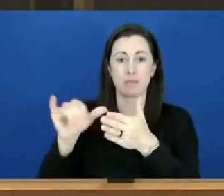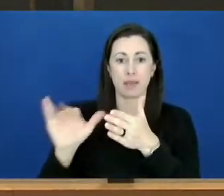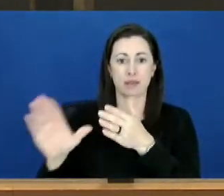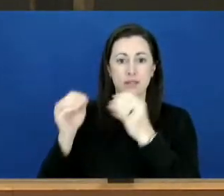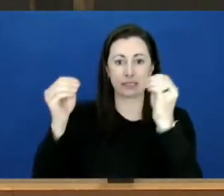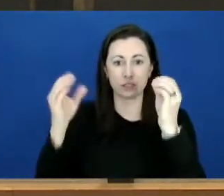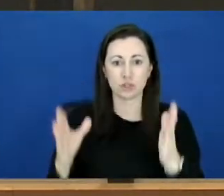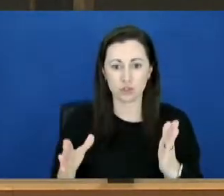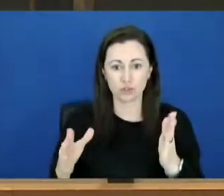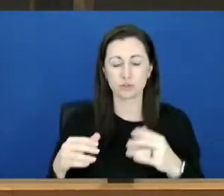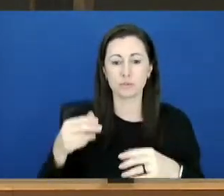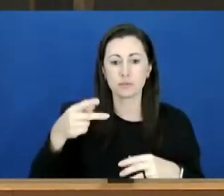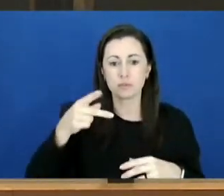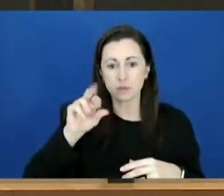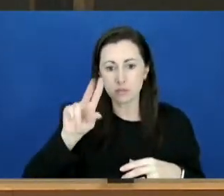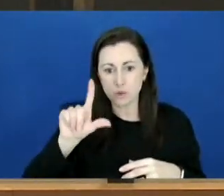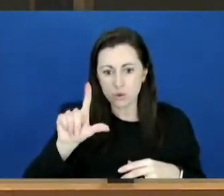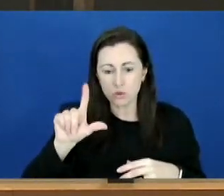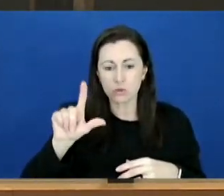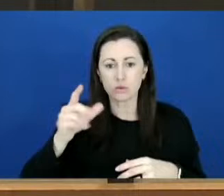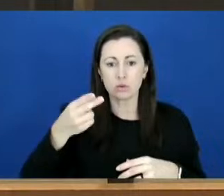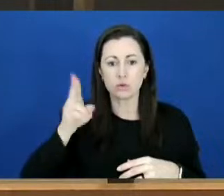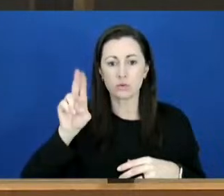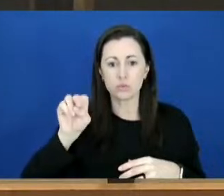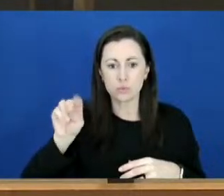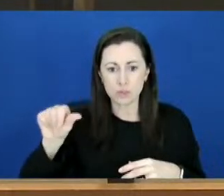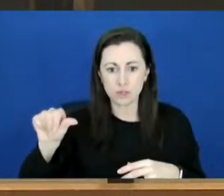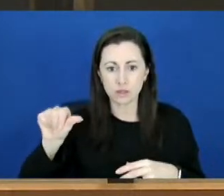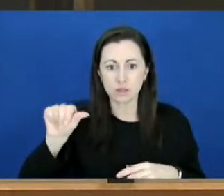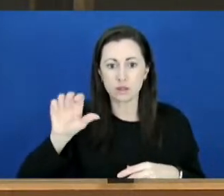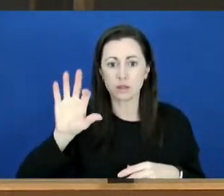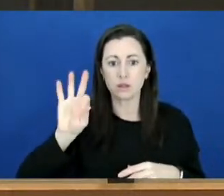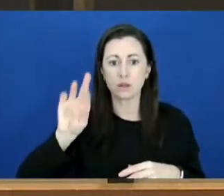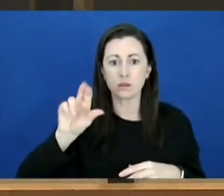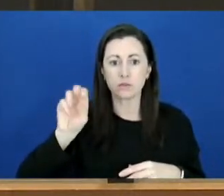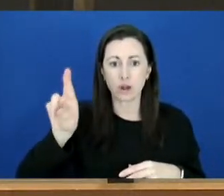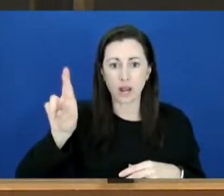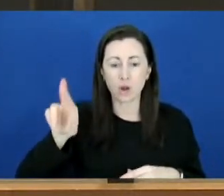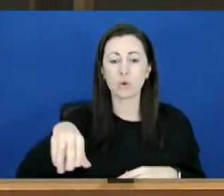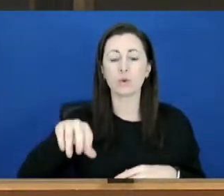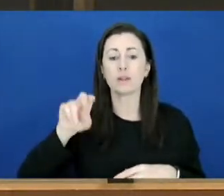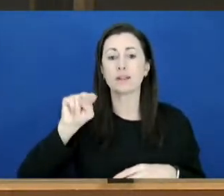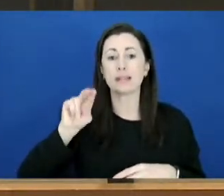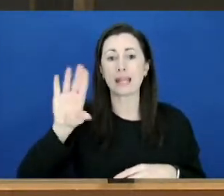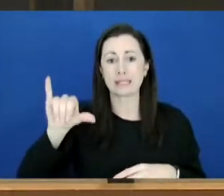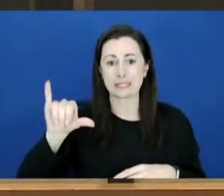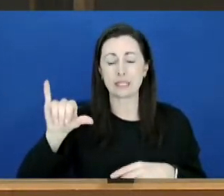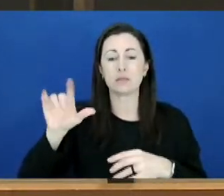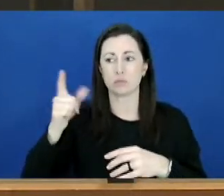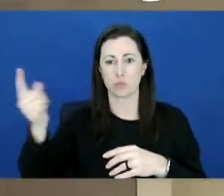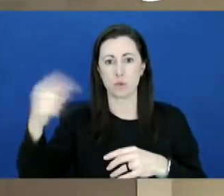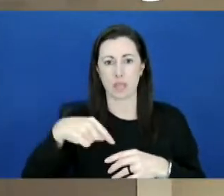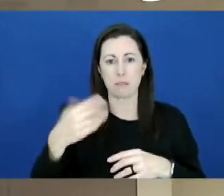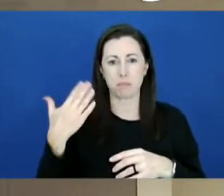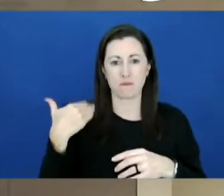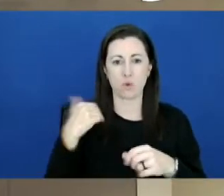STUDENTS WHO ARE HERE TONIGHT,